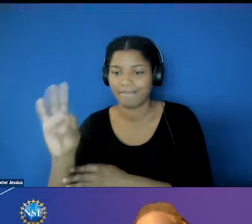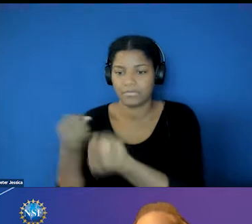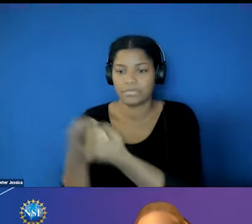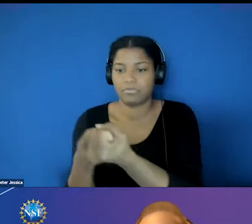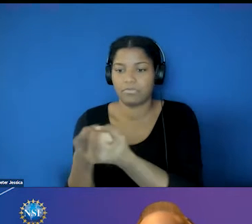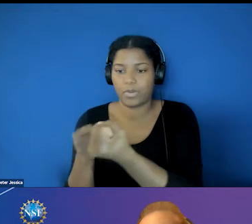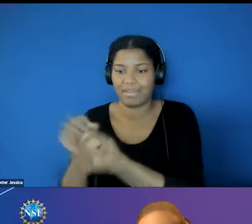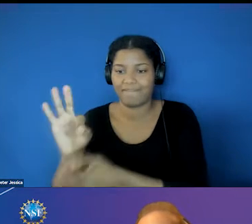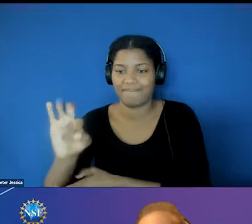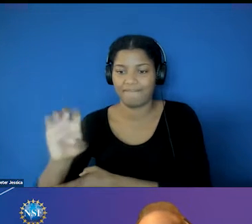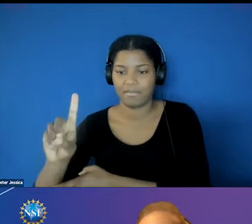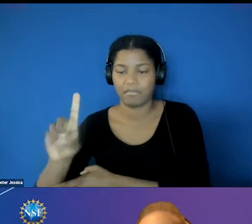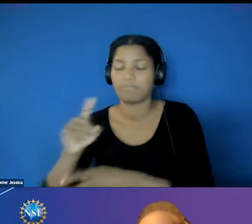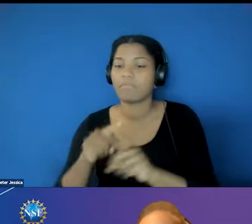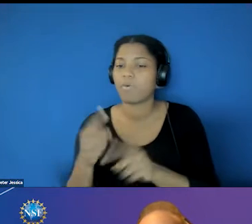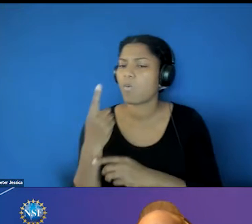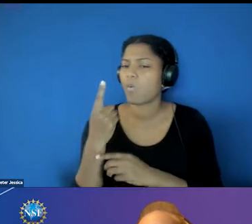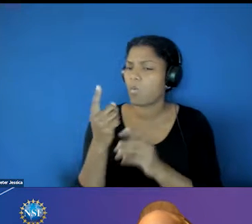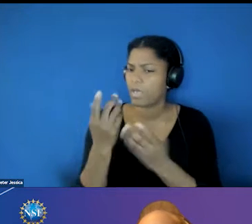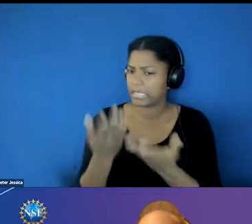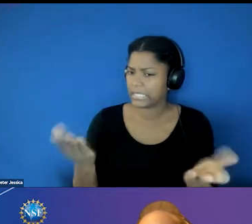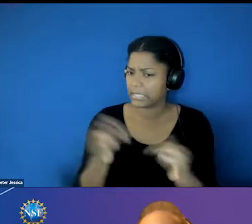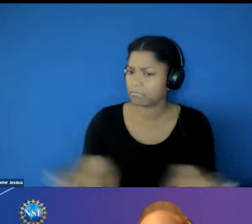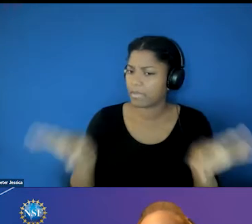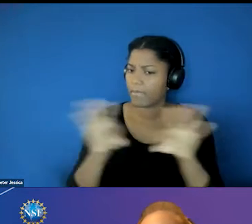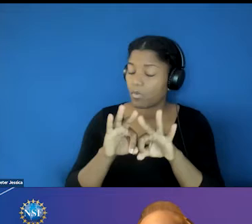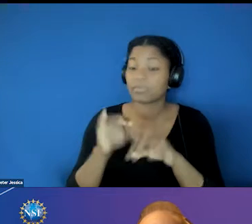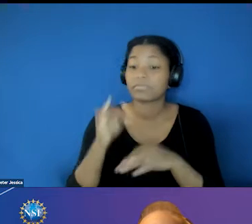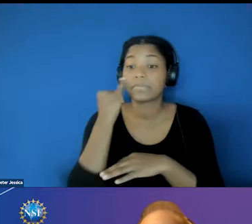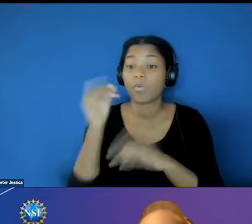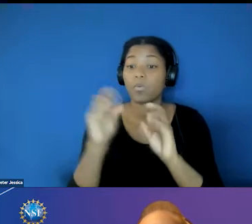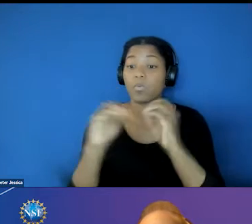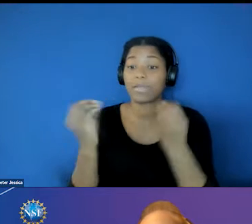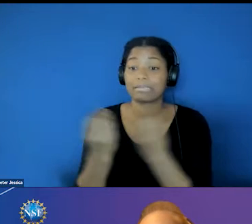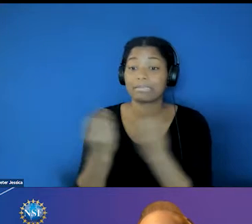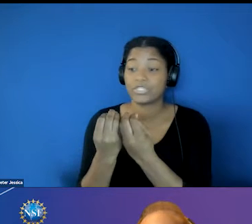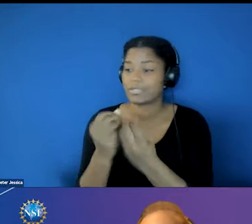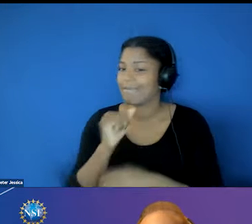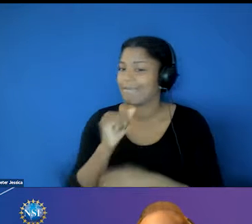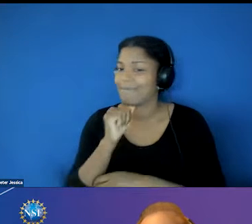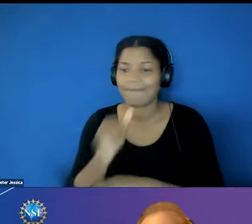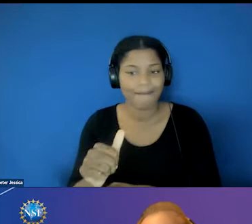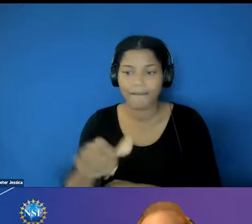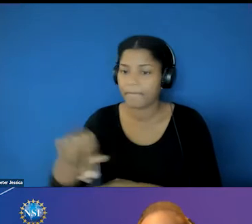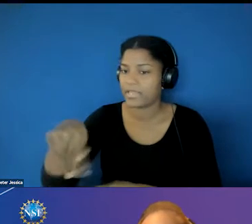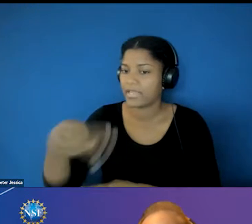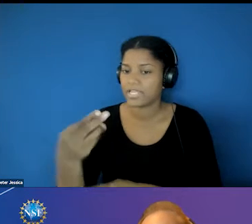One thing that's just important to note is, organizations that are not, non-PhD granting are not,